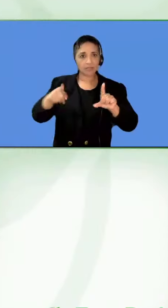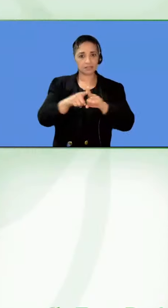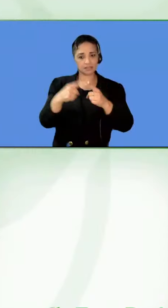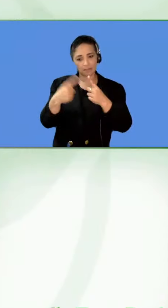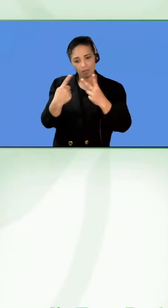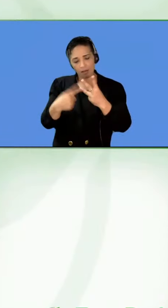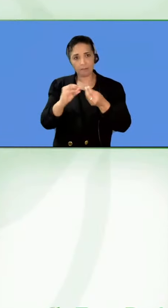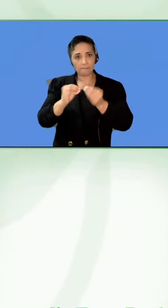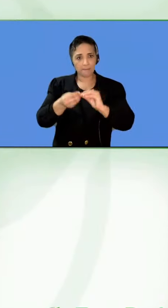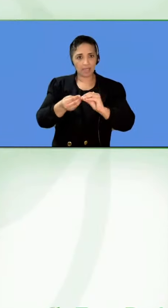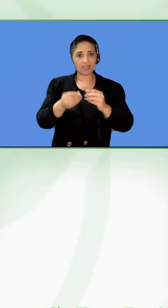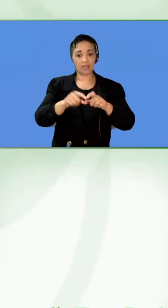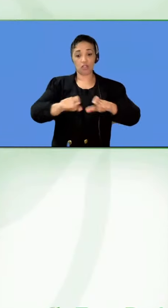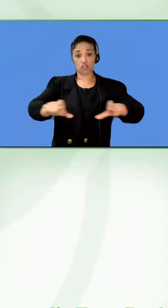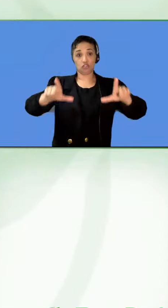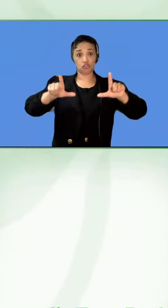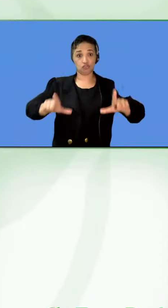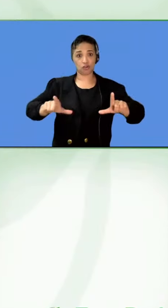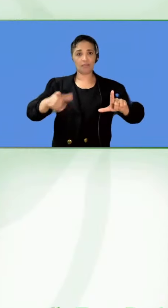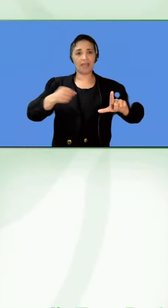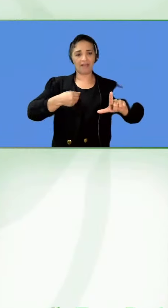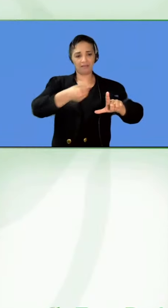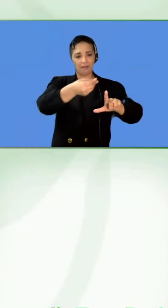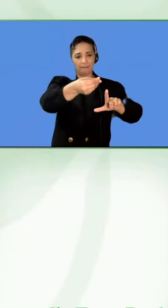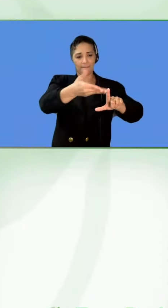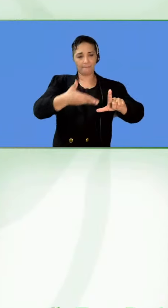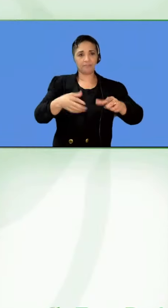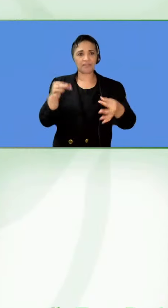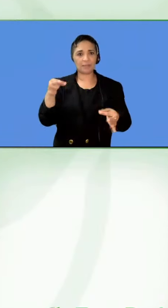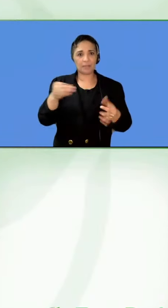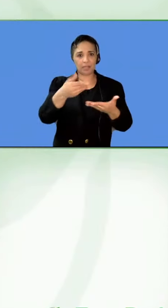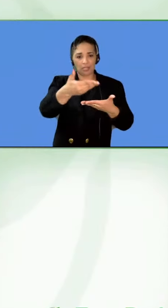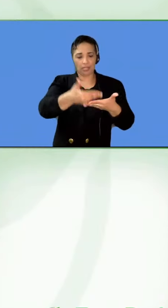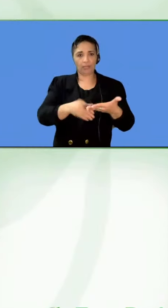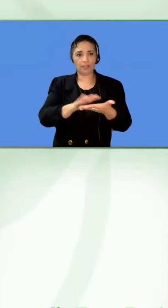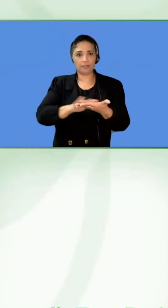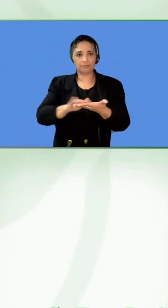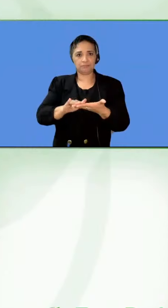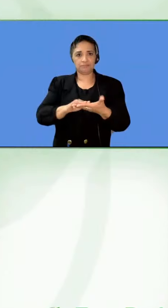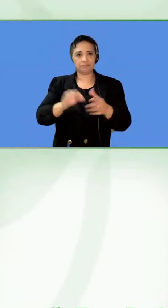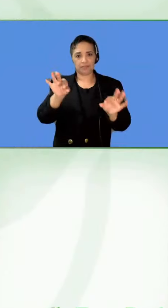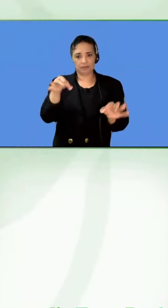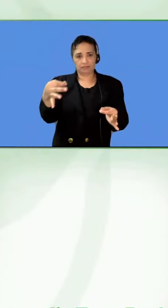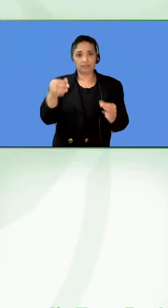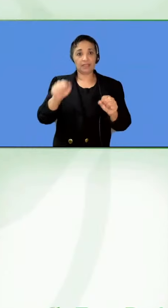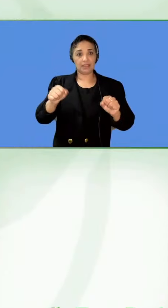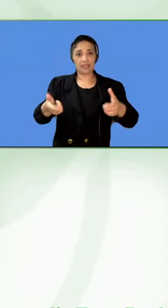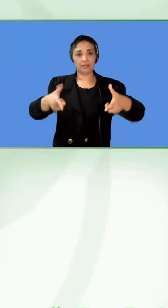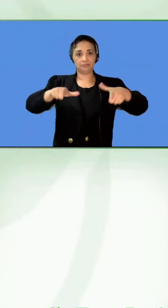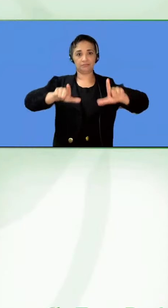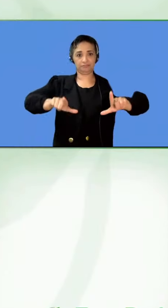It uses a final piece of paper and that Professor can play it on top of the graph and use a